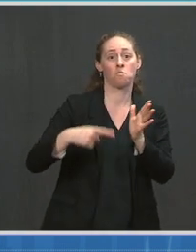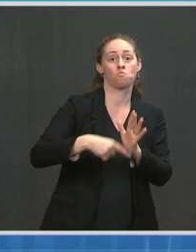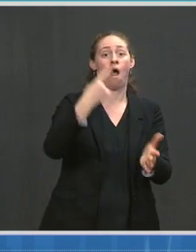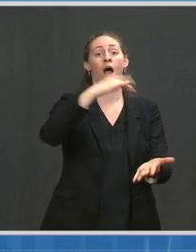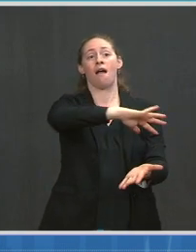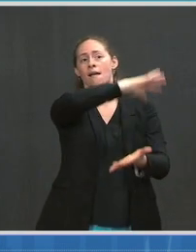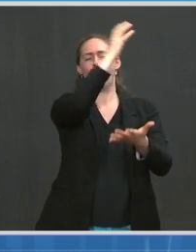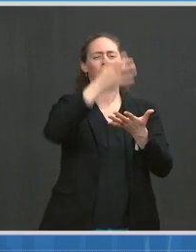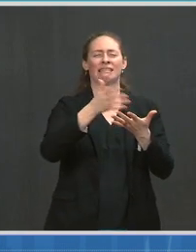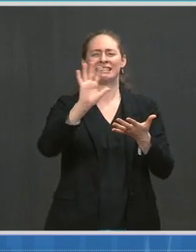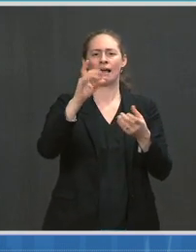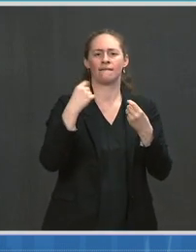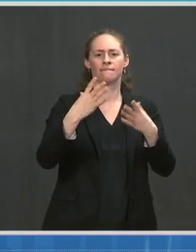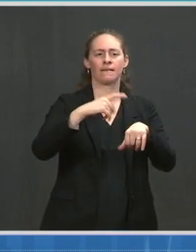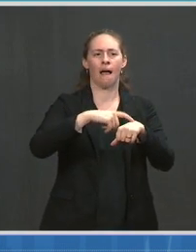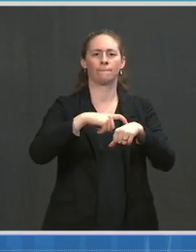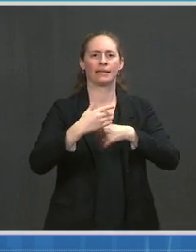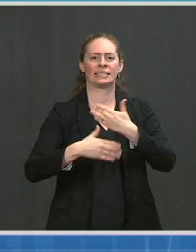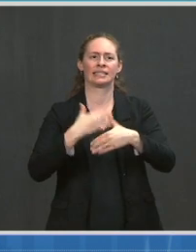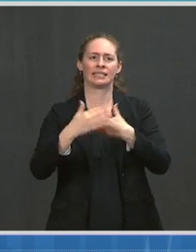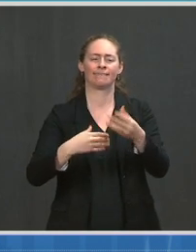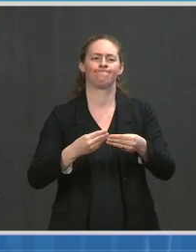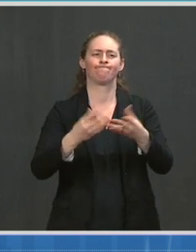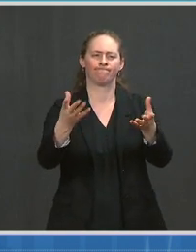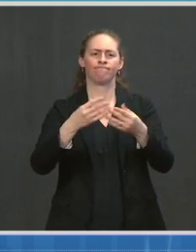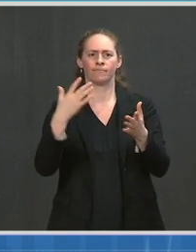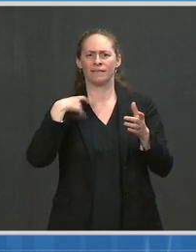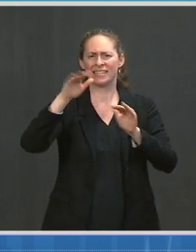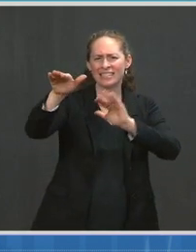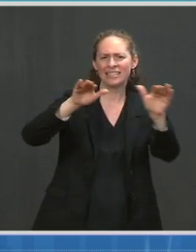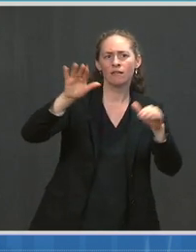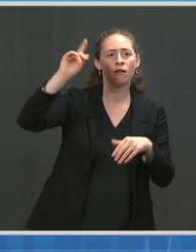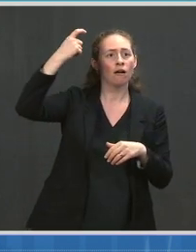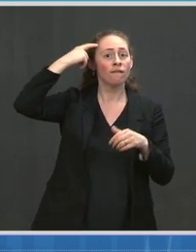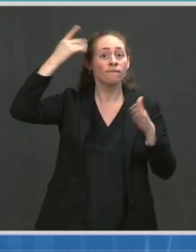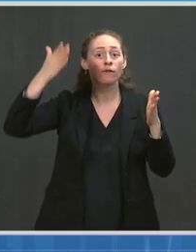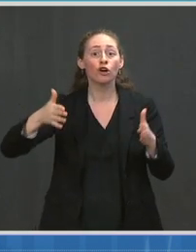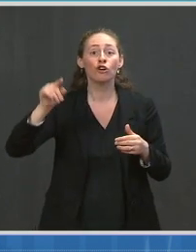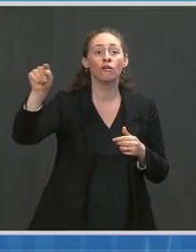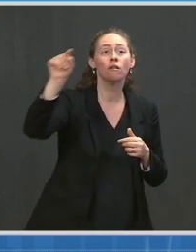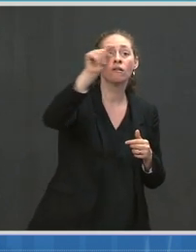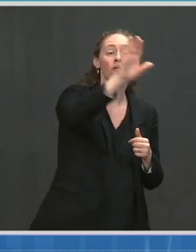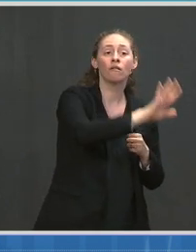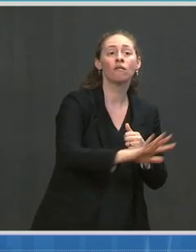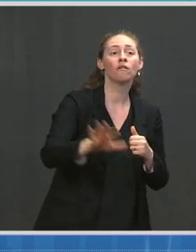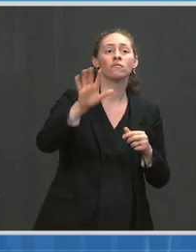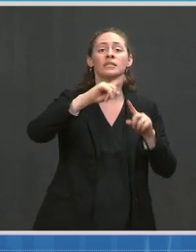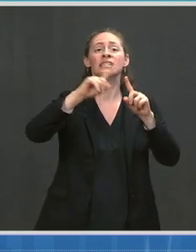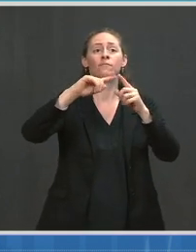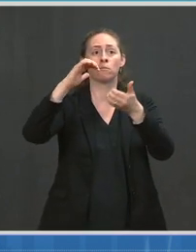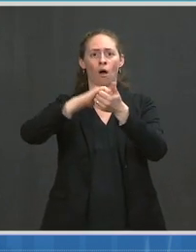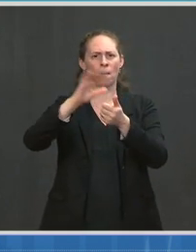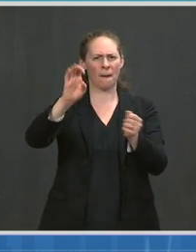to expect a significant number of doses next week. They told us they'll deliver at least 11 million